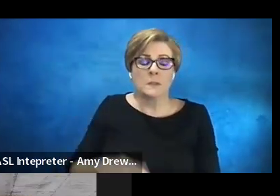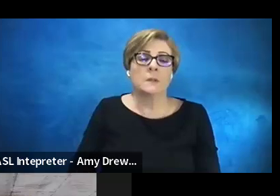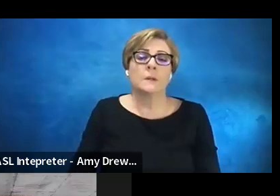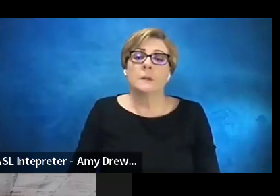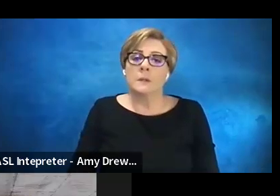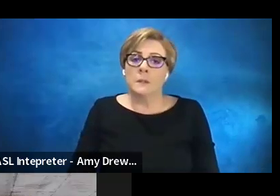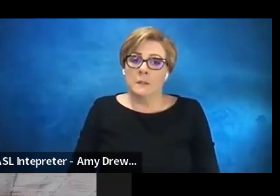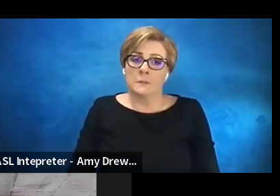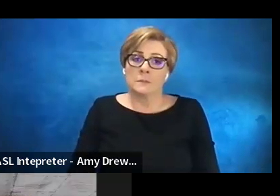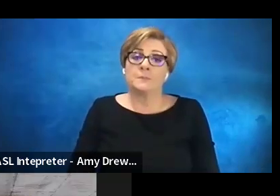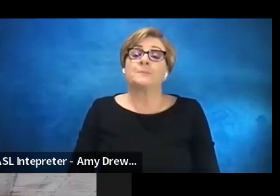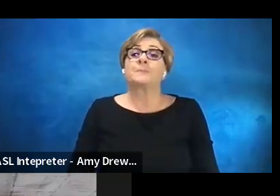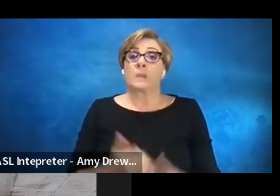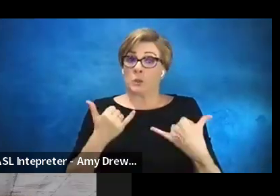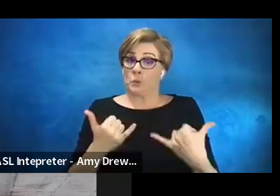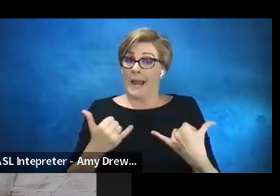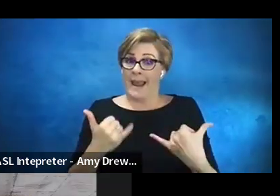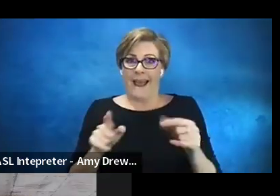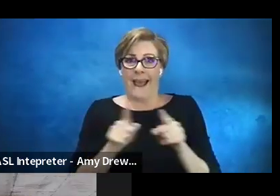So I think the following weeks with the disparate impact EO, it's all building on top of each other to try to undermine the fundamental civil rights protections that people have and for students in public schools. And so it's not one thing per se, but it's all of these things in combination that are creating this environment where the civil rights laws are maybe perceived by some as optional, right? They don't really have to follow them. They don't really have to meet